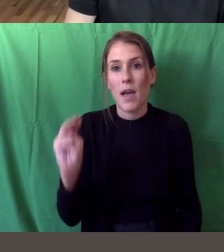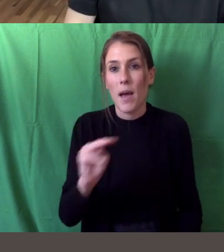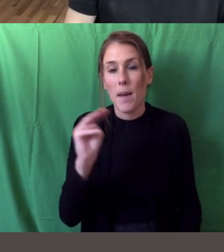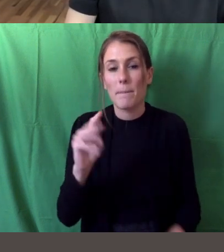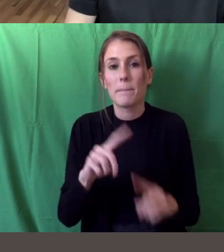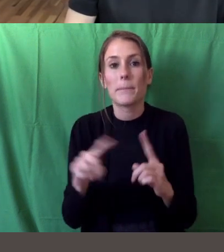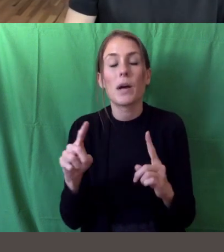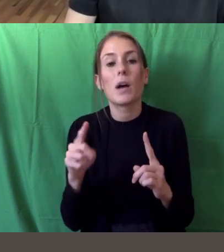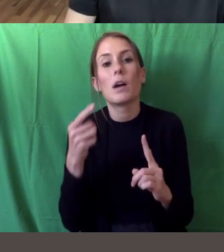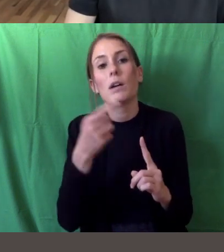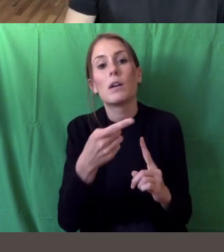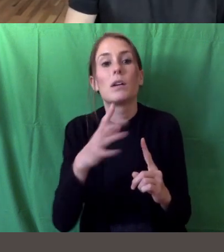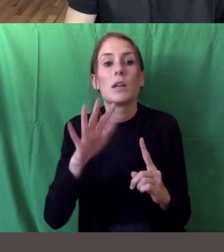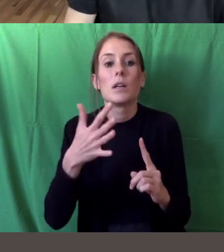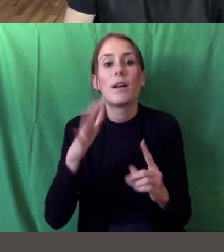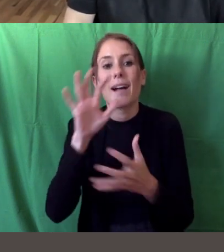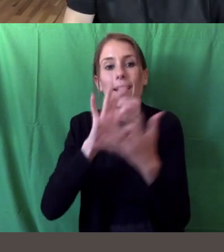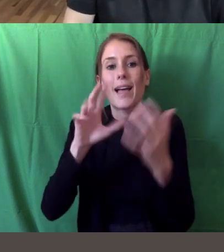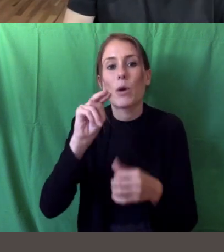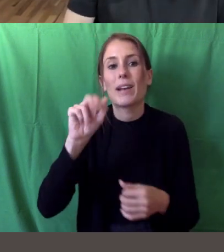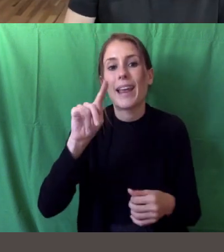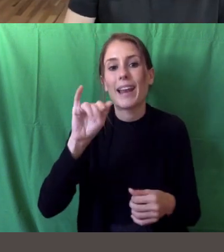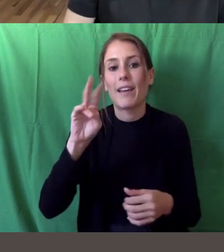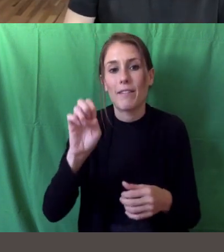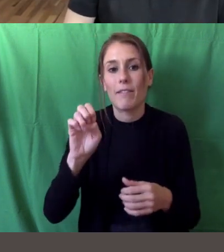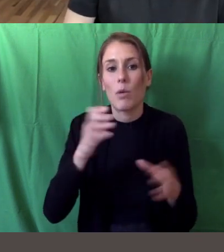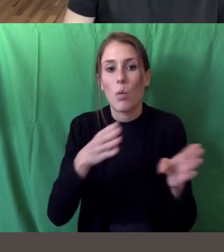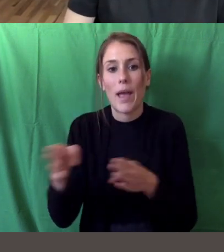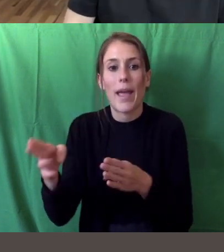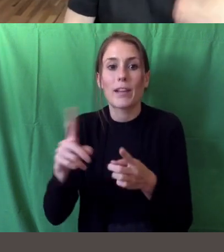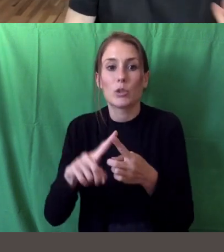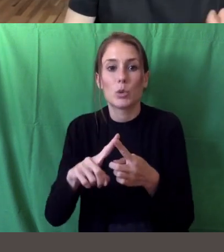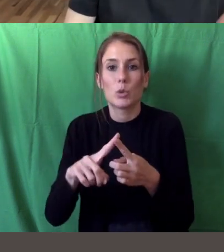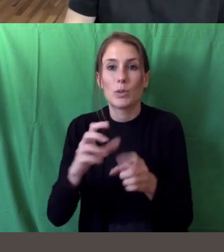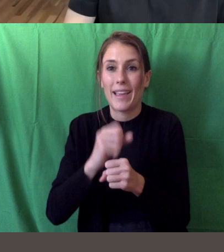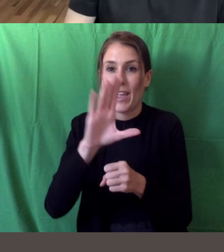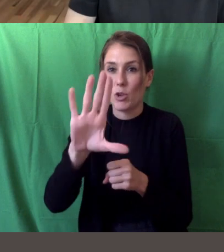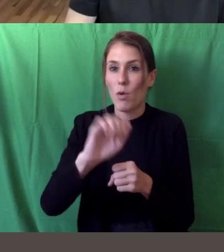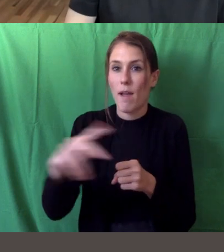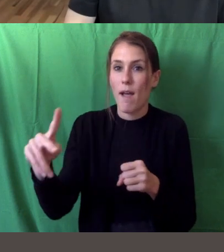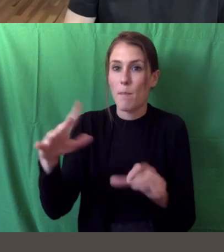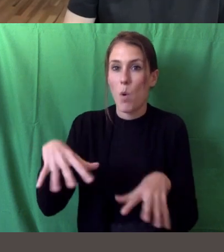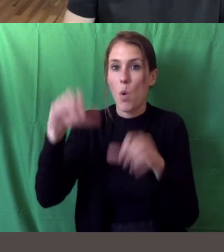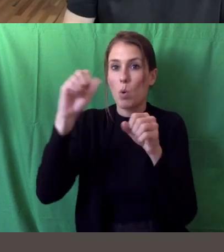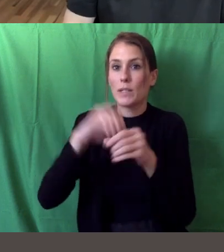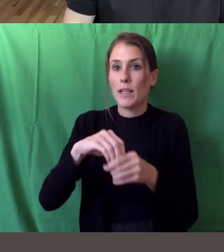but this is kind of a cloud native way of actually getting your app hosted in the cloud.